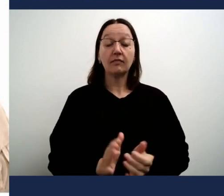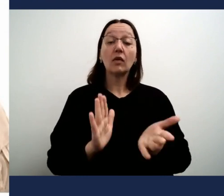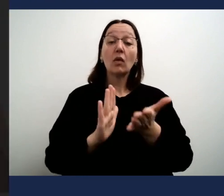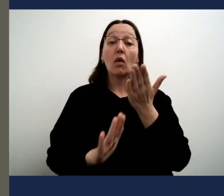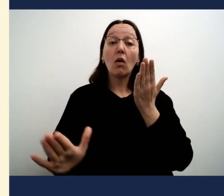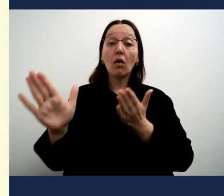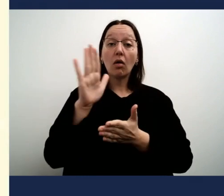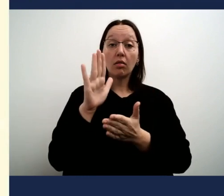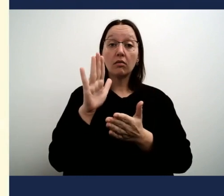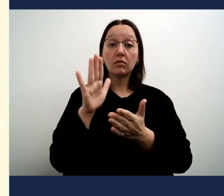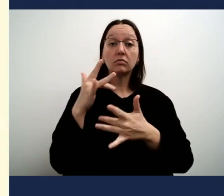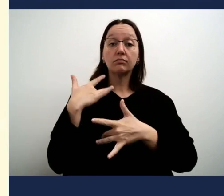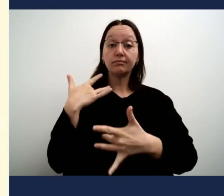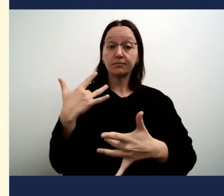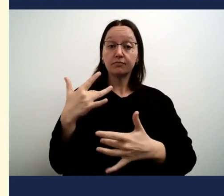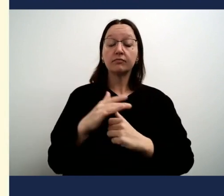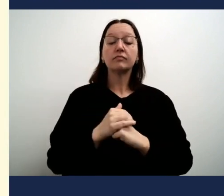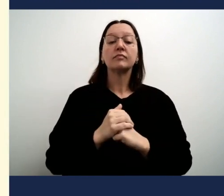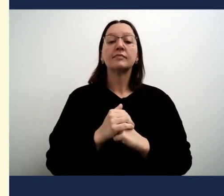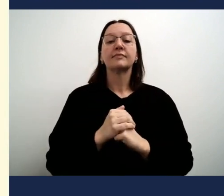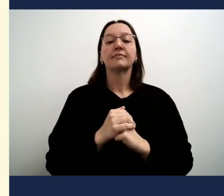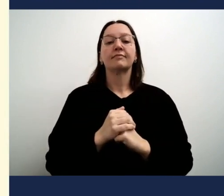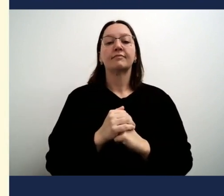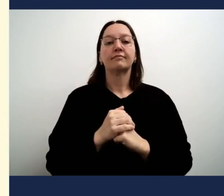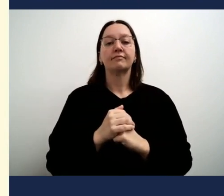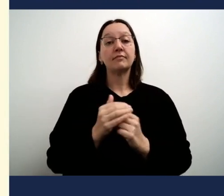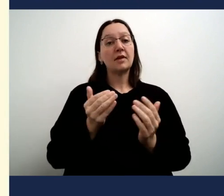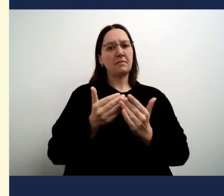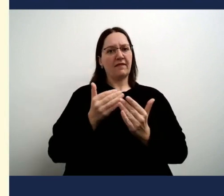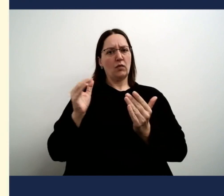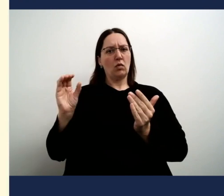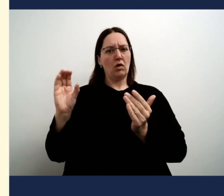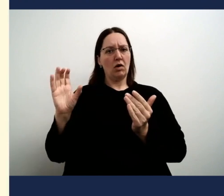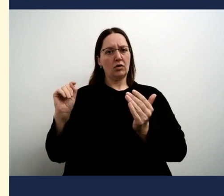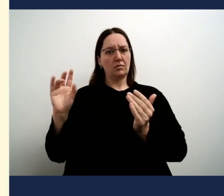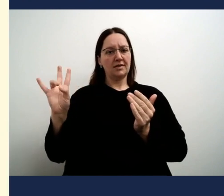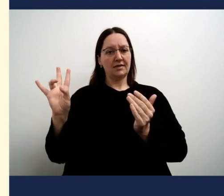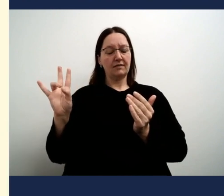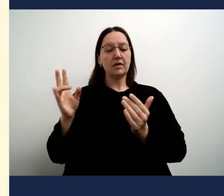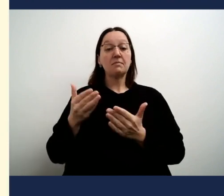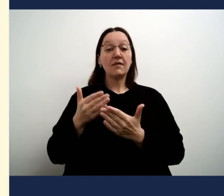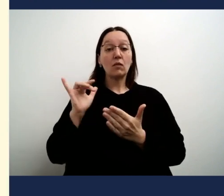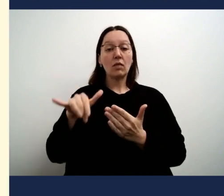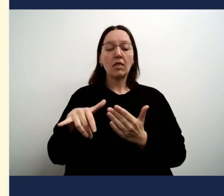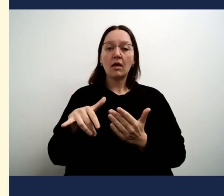her that I can't fly on the plane with this woman about to board. She's carrying a bag. I'm